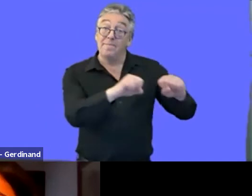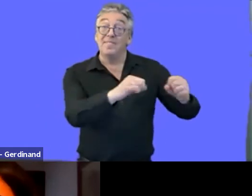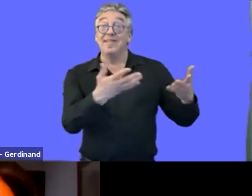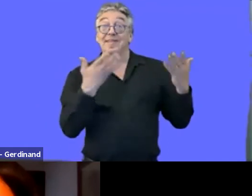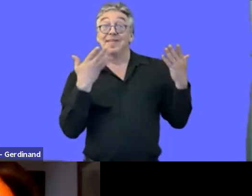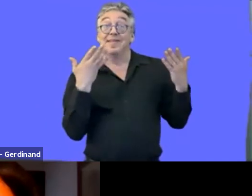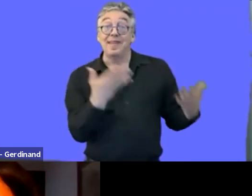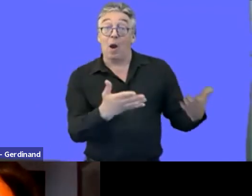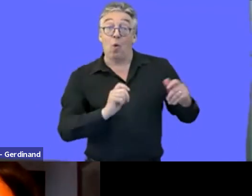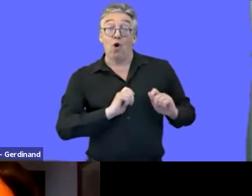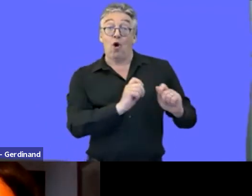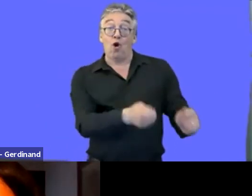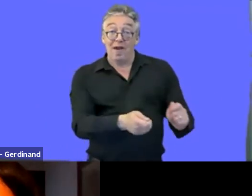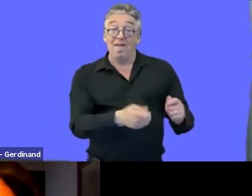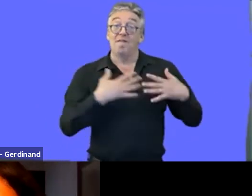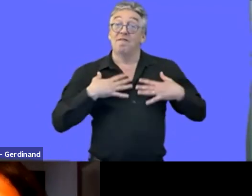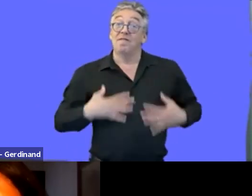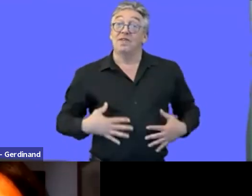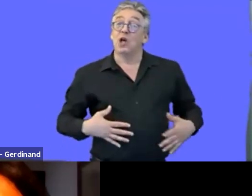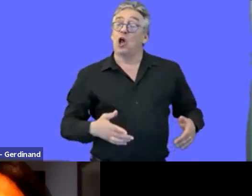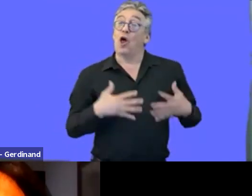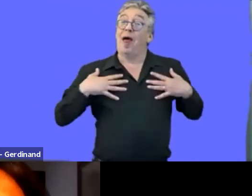the physical and mental security of her and her family.